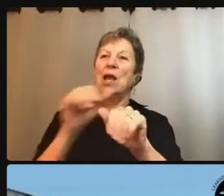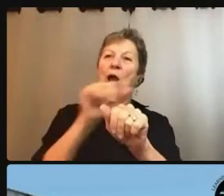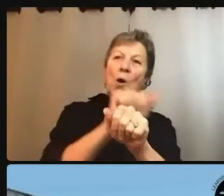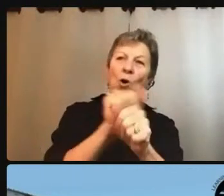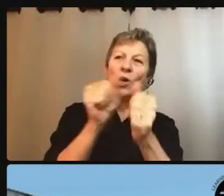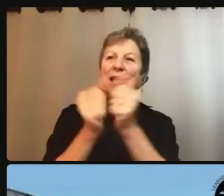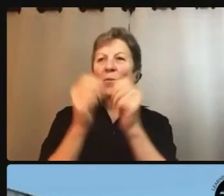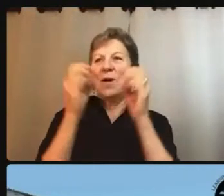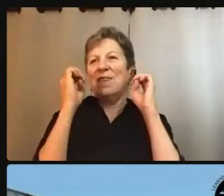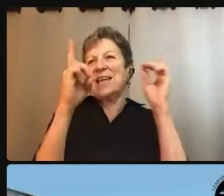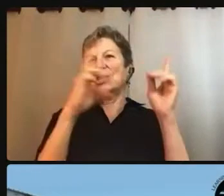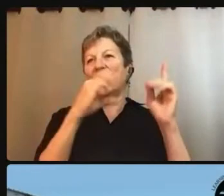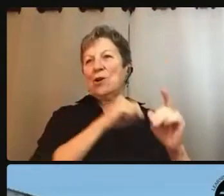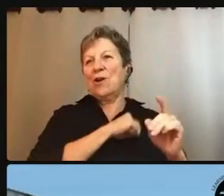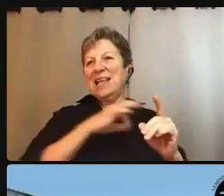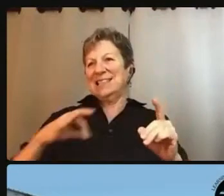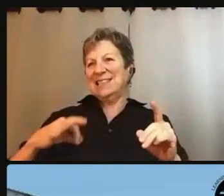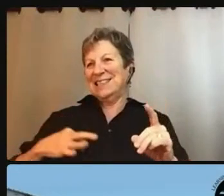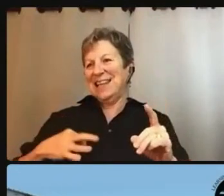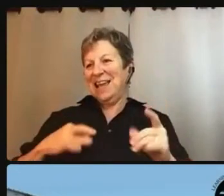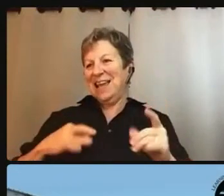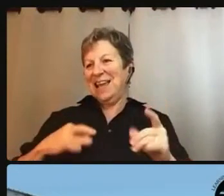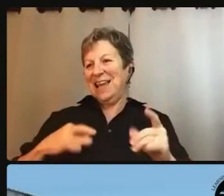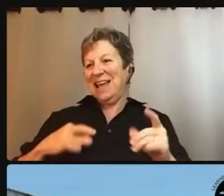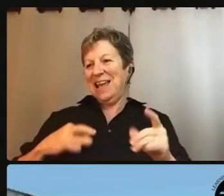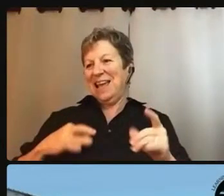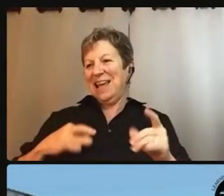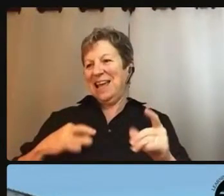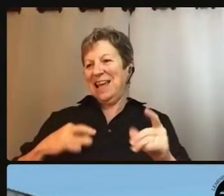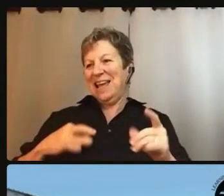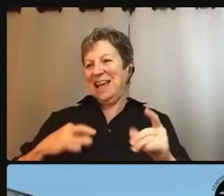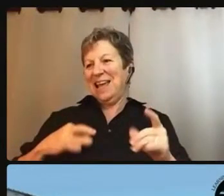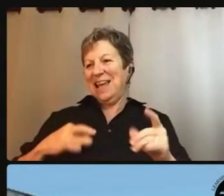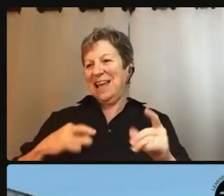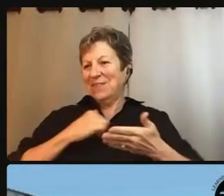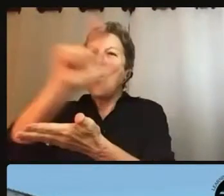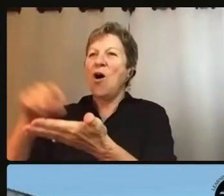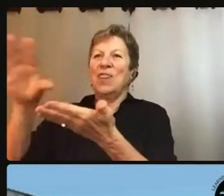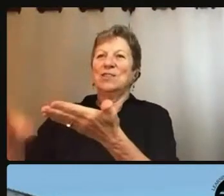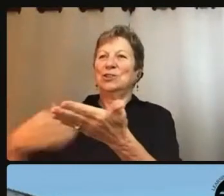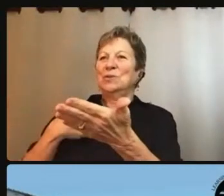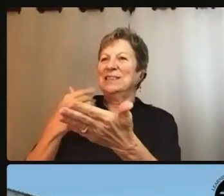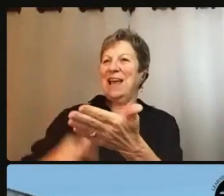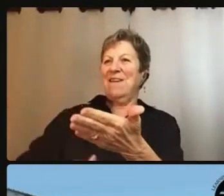THAT OUR COMMUNITIES CAN COME TOGETHER AS WELL AS WORK